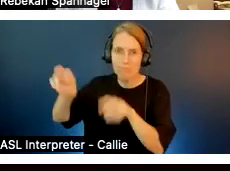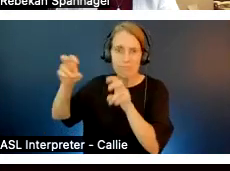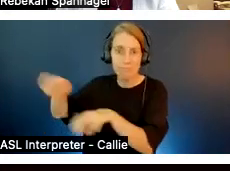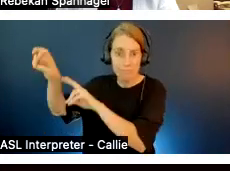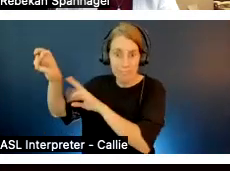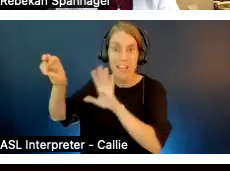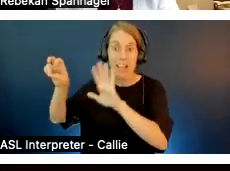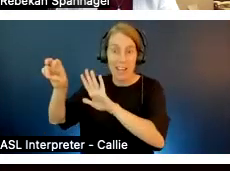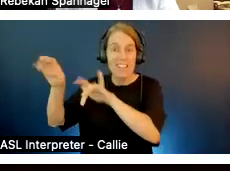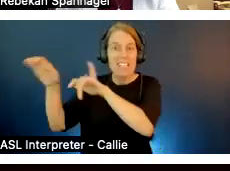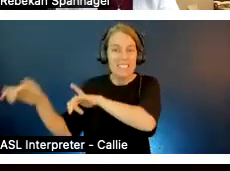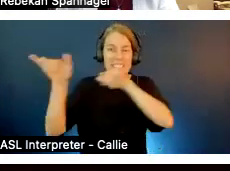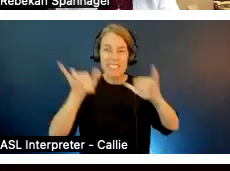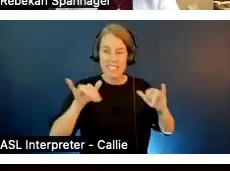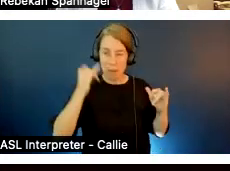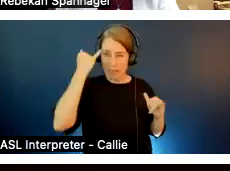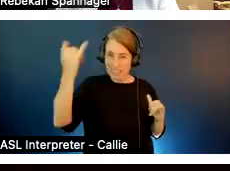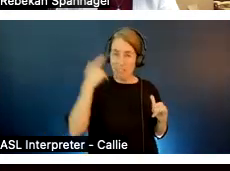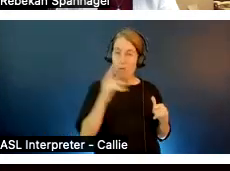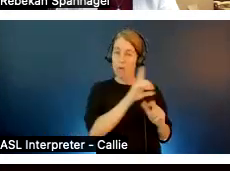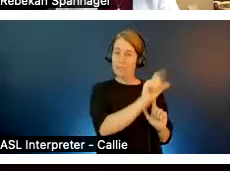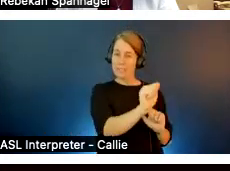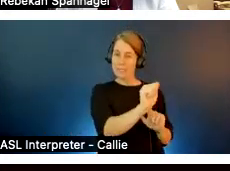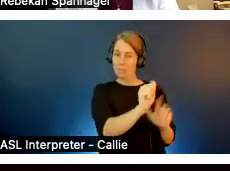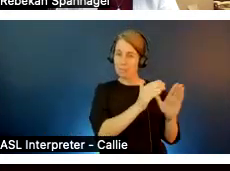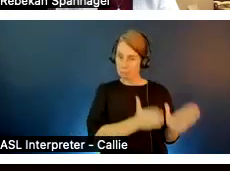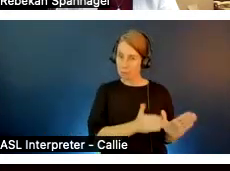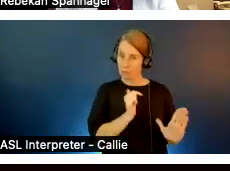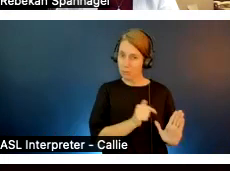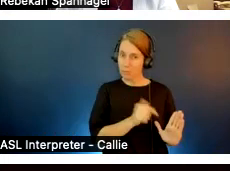that same approach can be taken and should be taken when you're looking at your medical